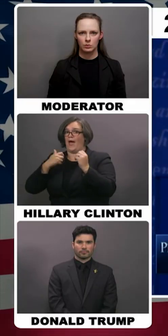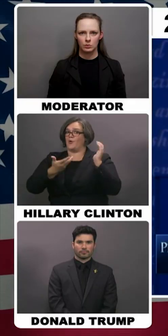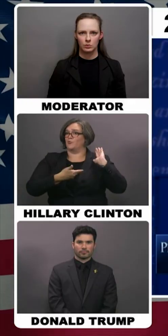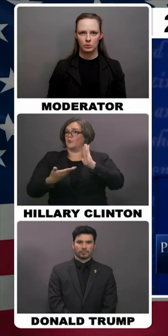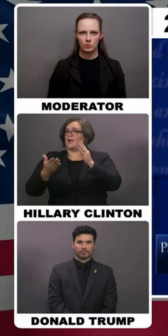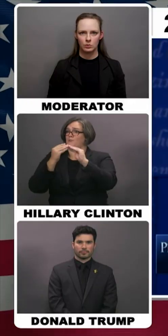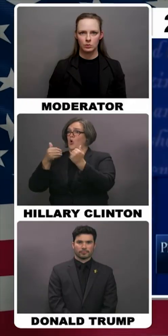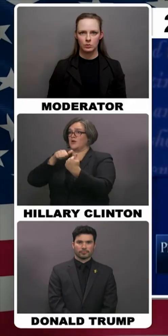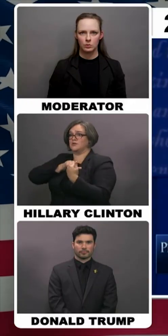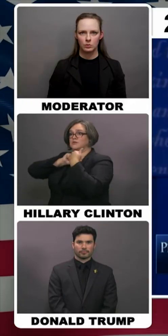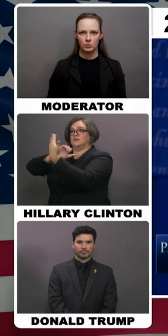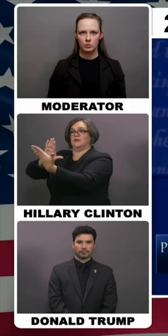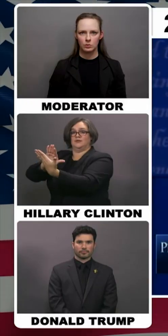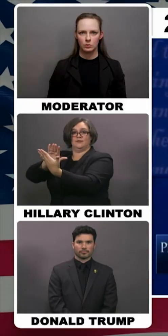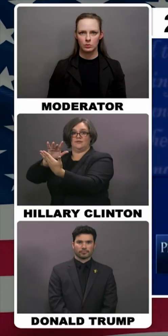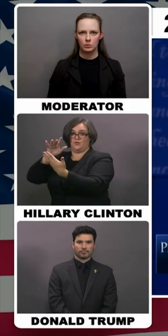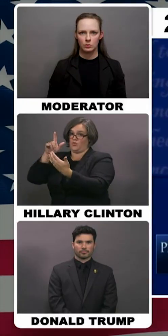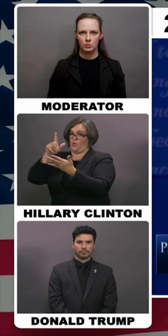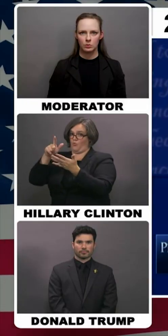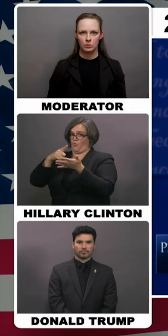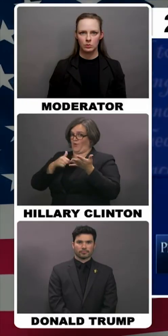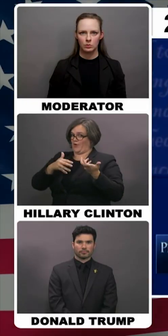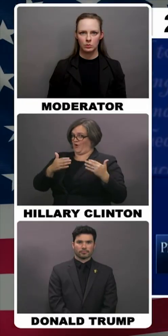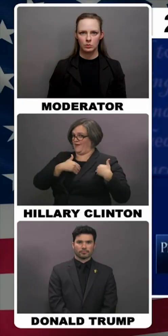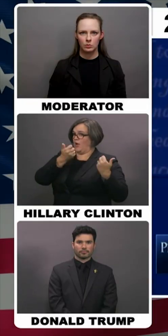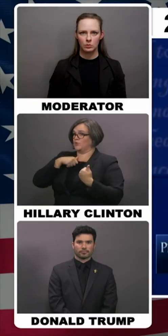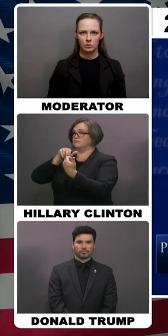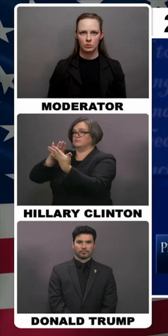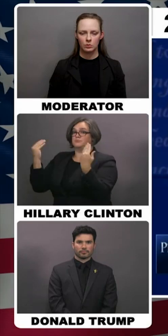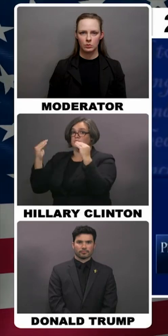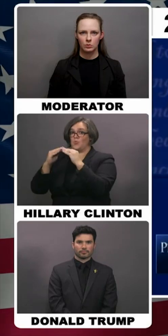but I do support the effort to investigate for crimes,